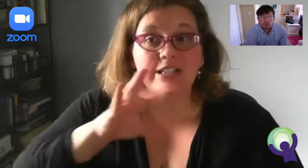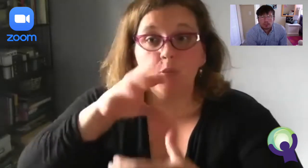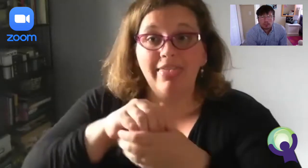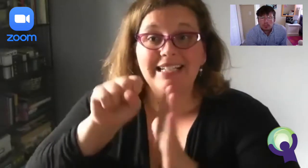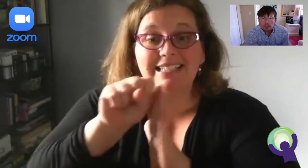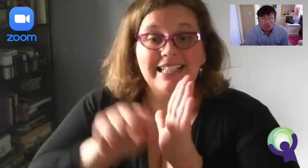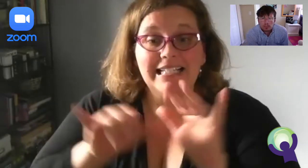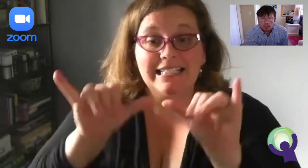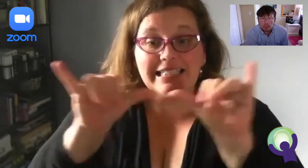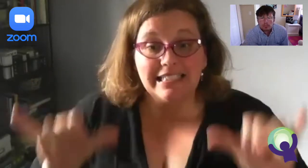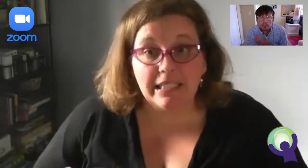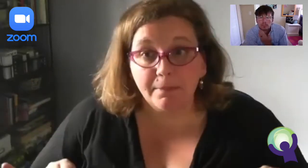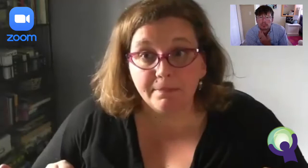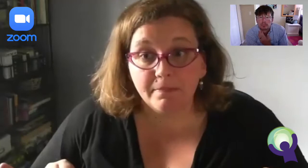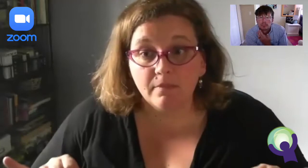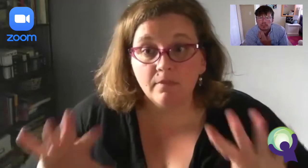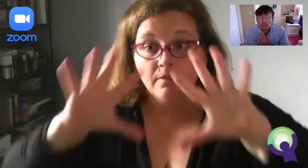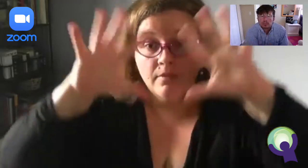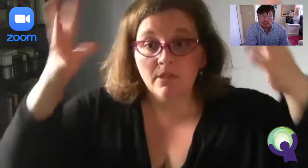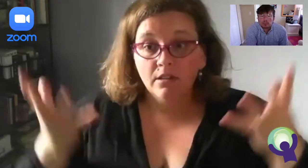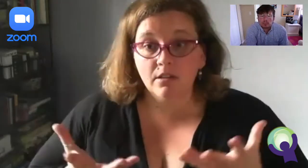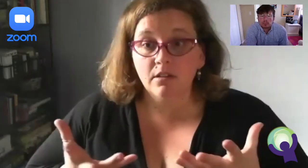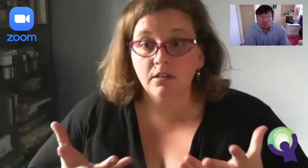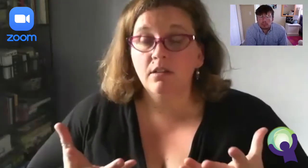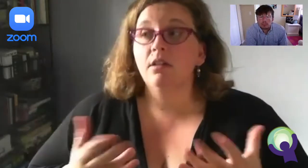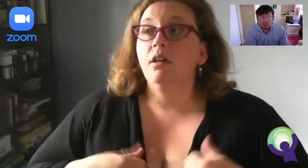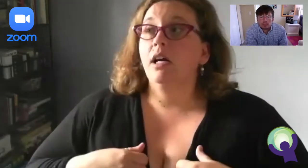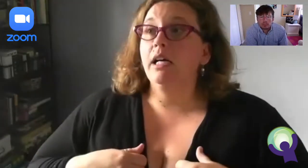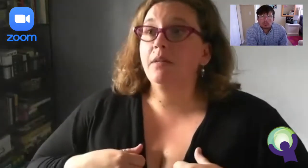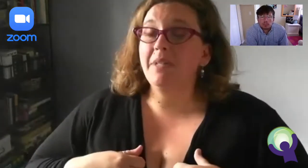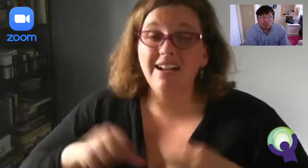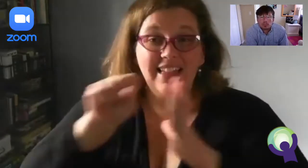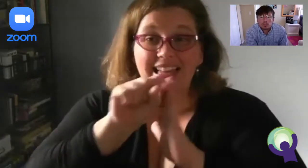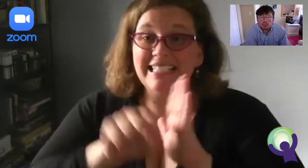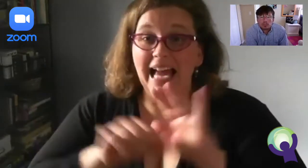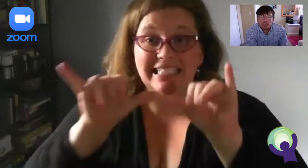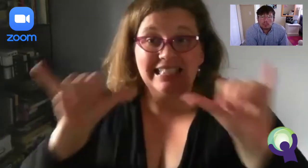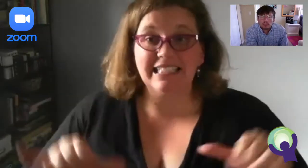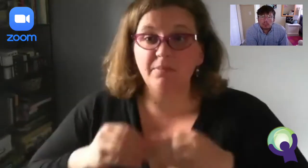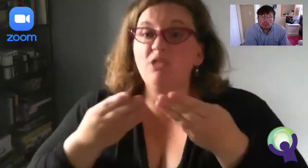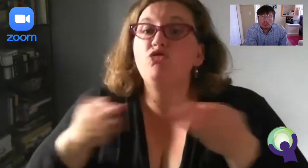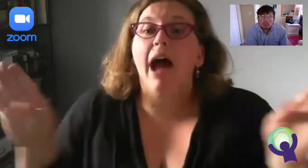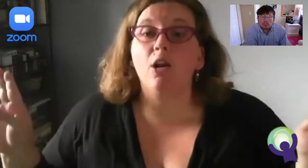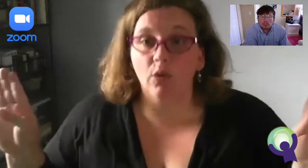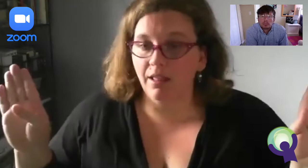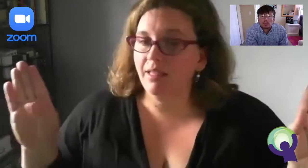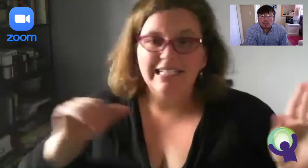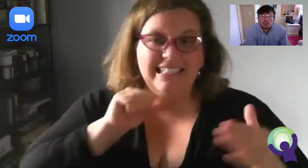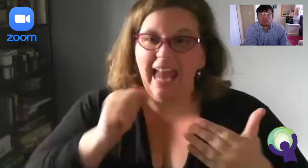understanding and experiencing the state system and knowing how that works the state system